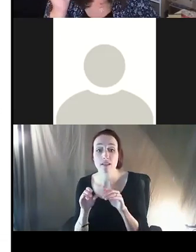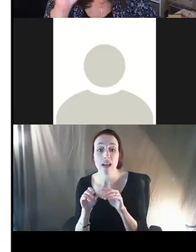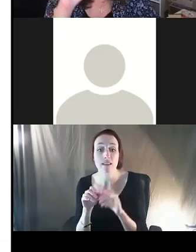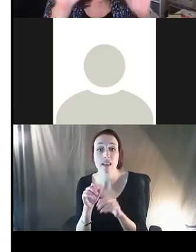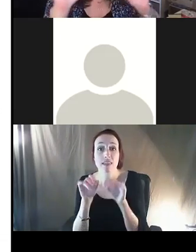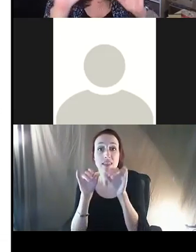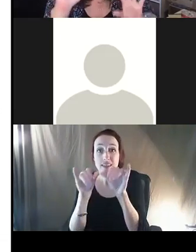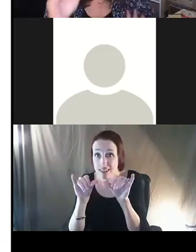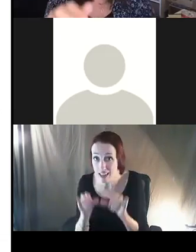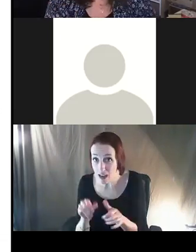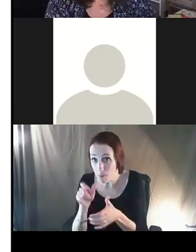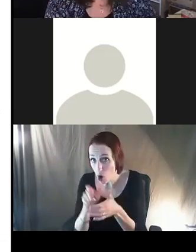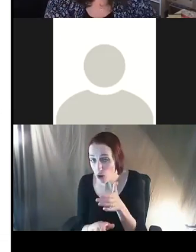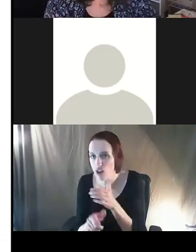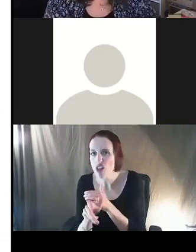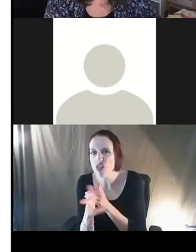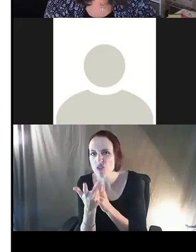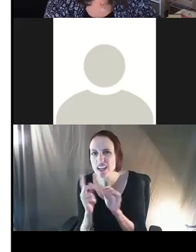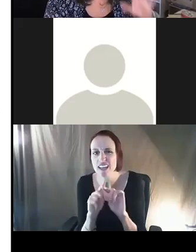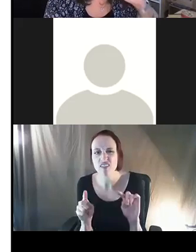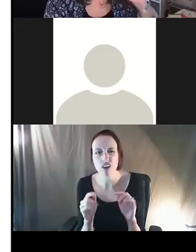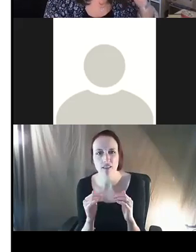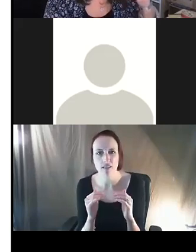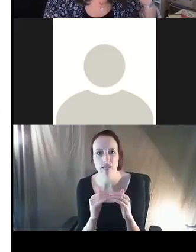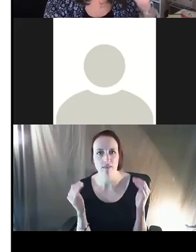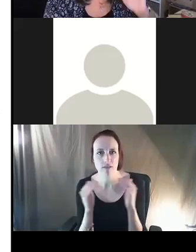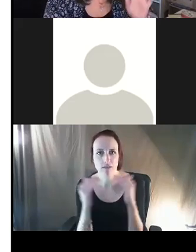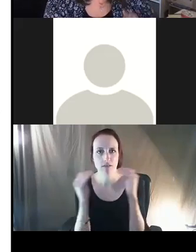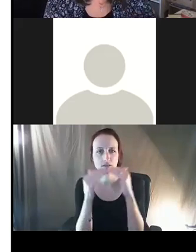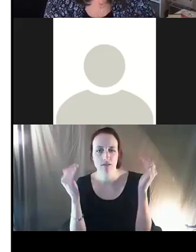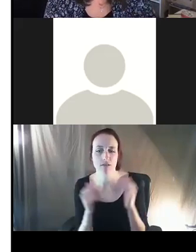Rather than go out to the site because it has a lot of advertising on it that is annoying and flashy